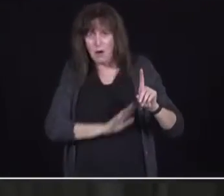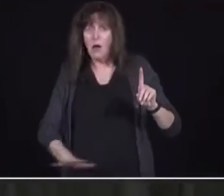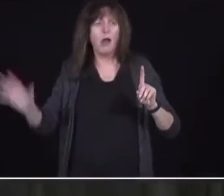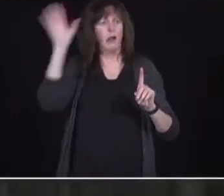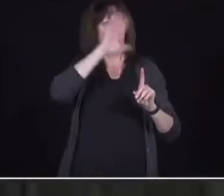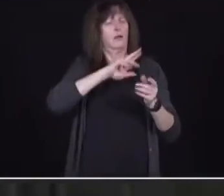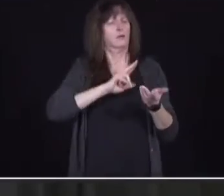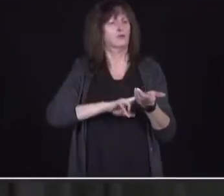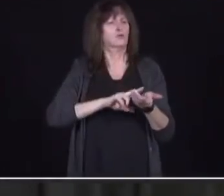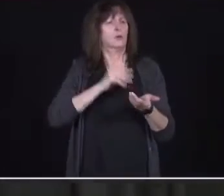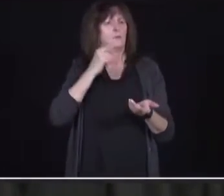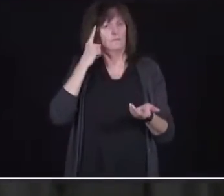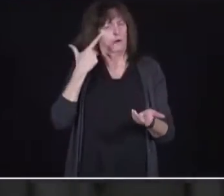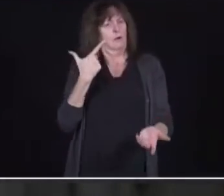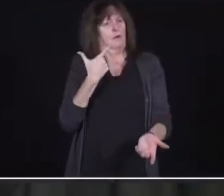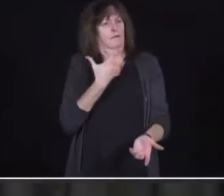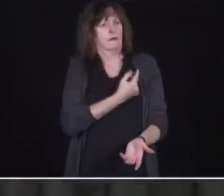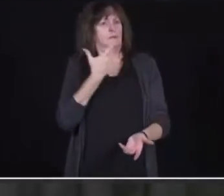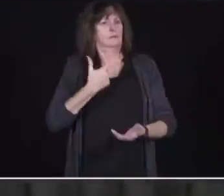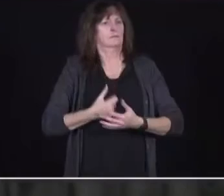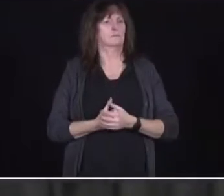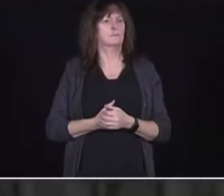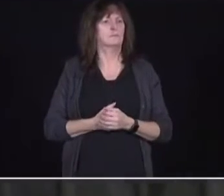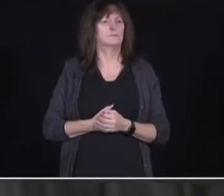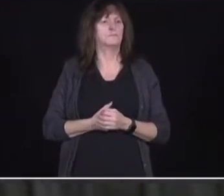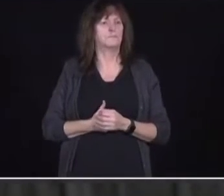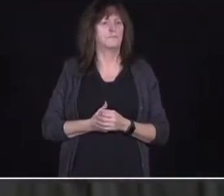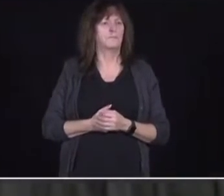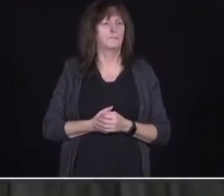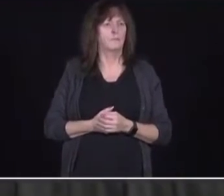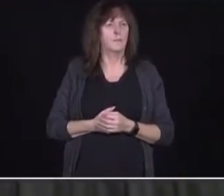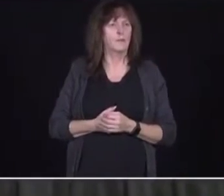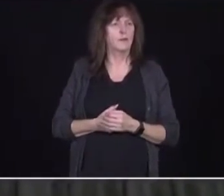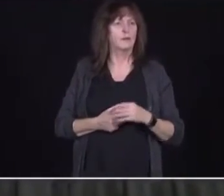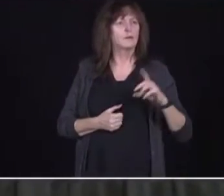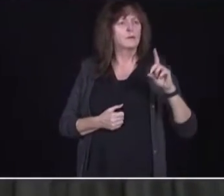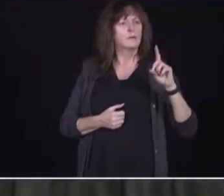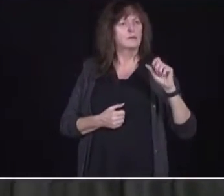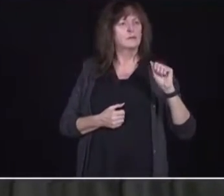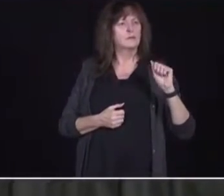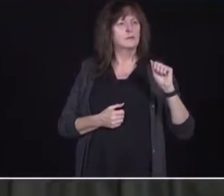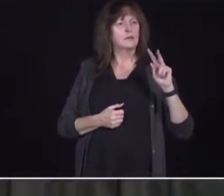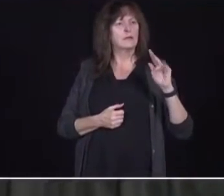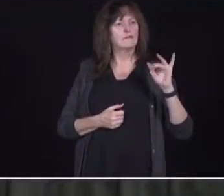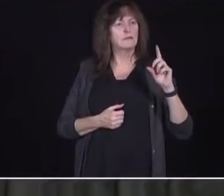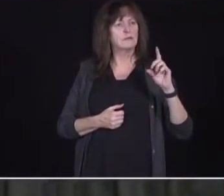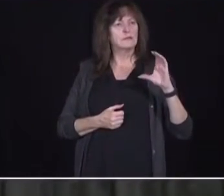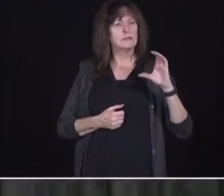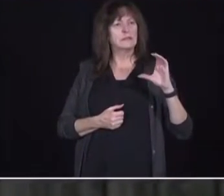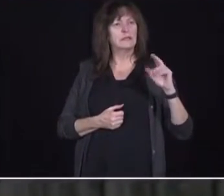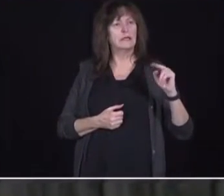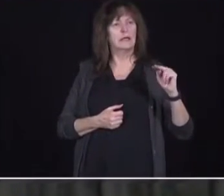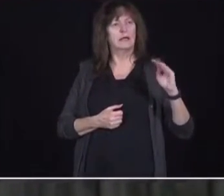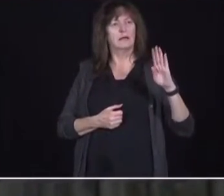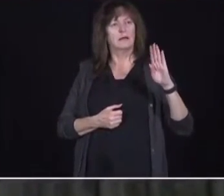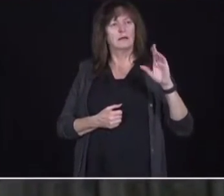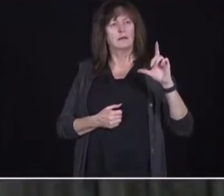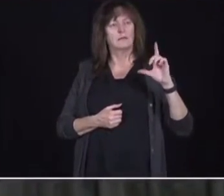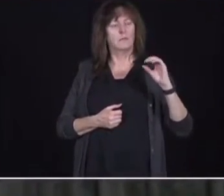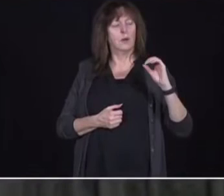The rapid testing is coming in as well. And we are doing to continue to do that until the residents have all been vaccinated.